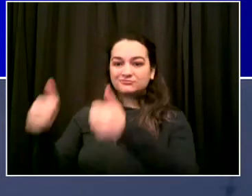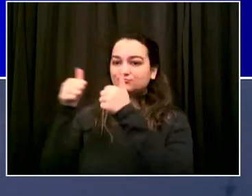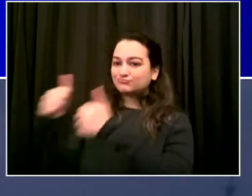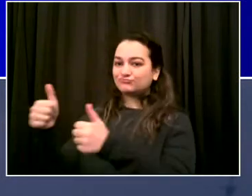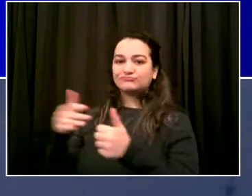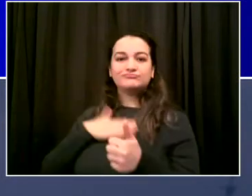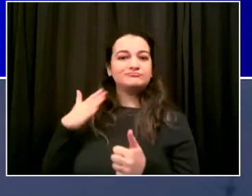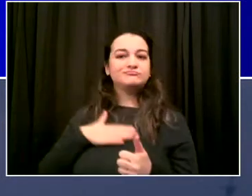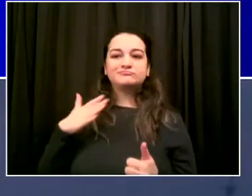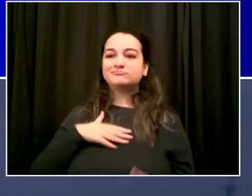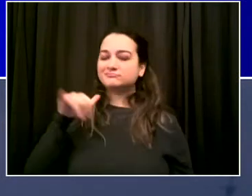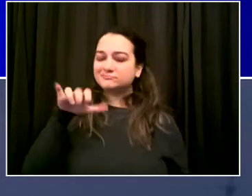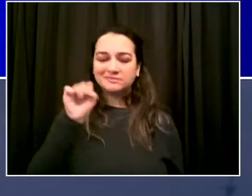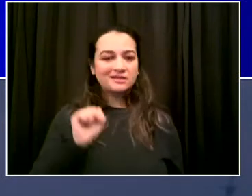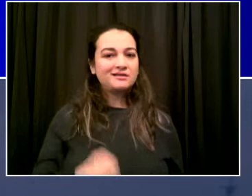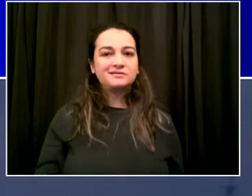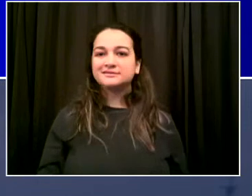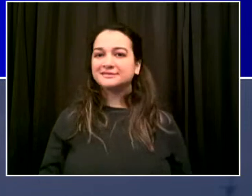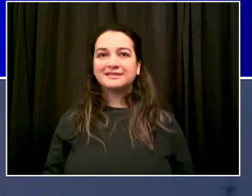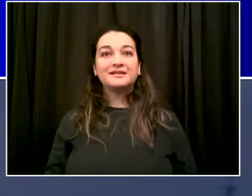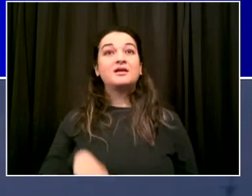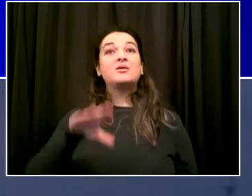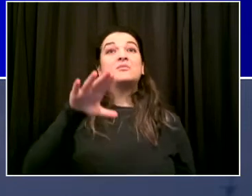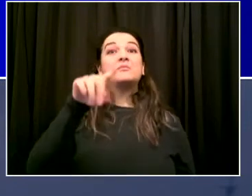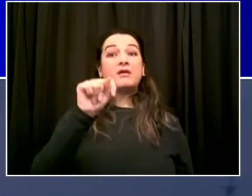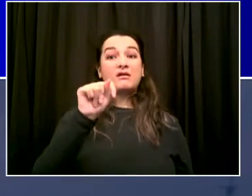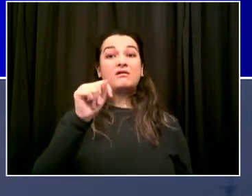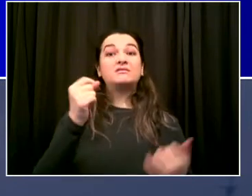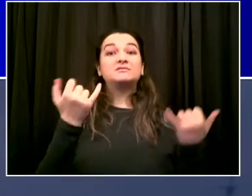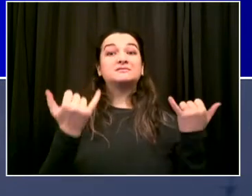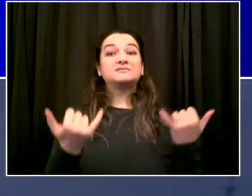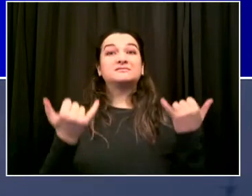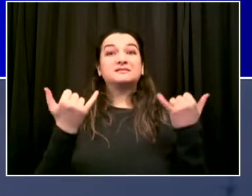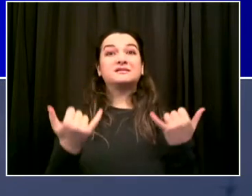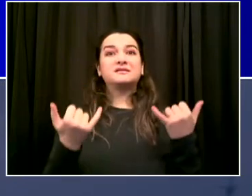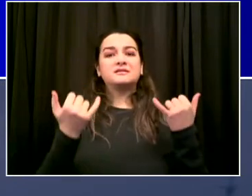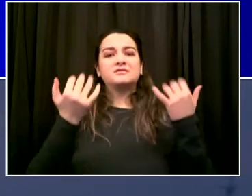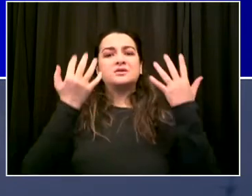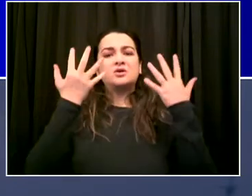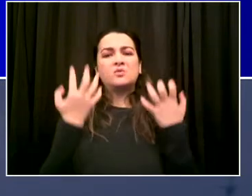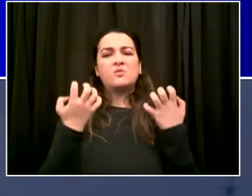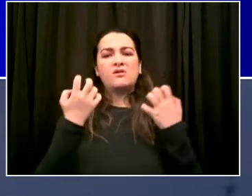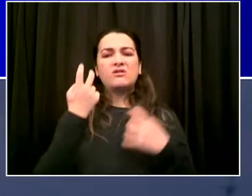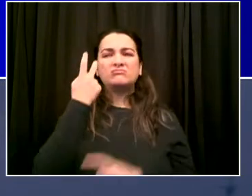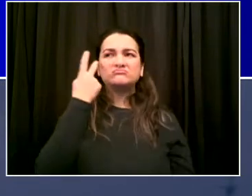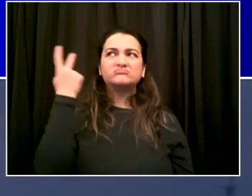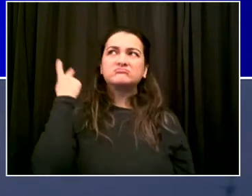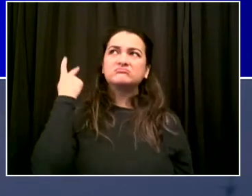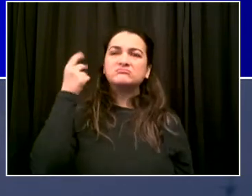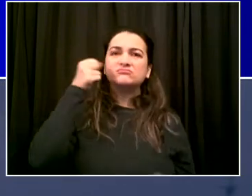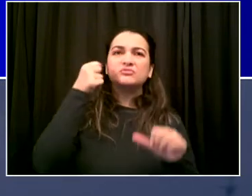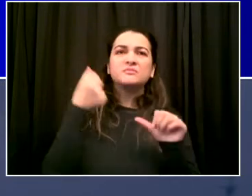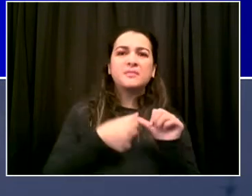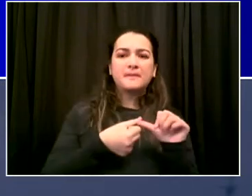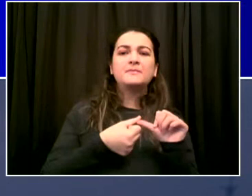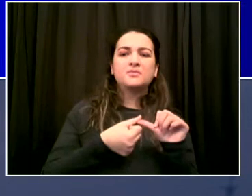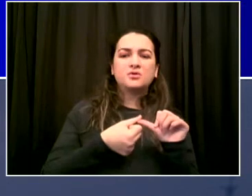TONIGHT WE CACAN HAVE A MORE SOMBER ALL OVER THE NATTONI 0 3 P.M. TONIGHT THE COVID MEMORIAL